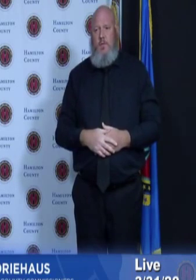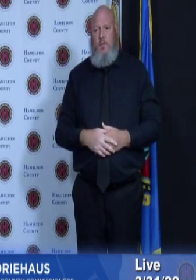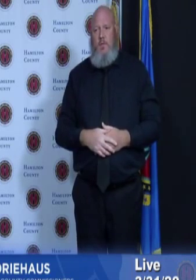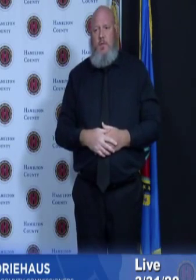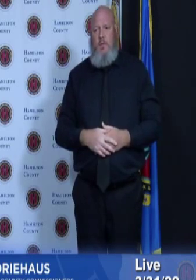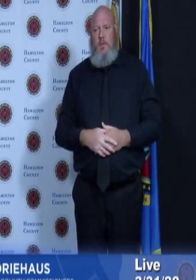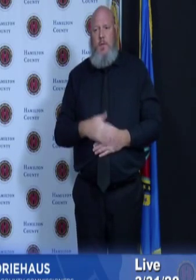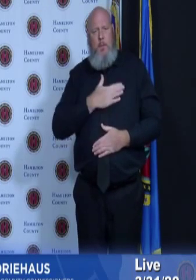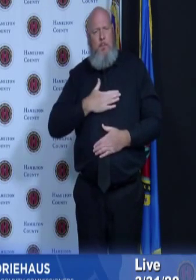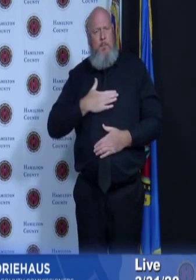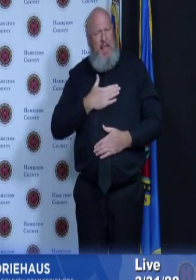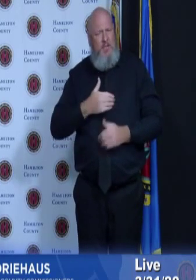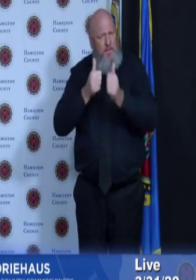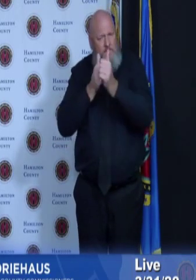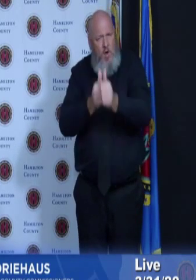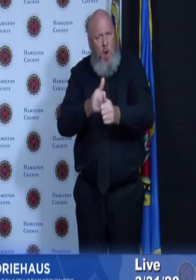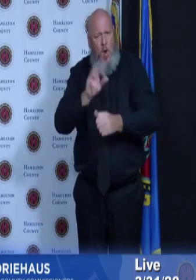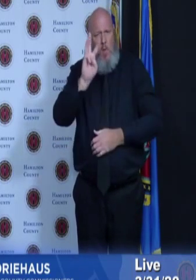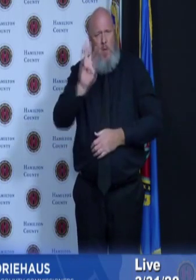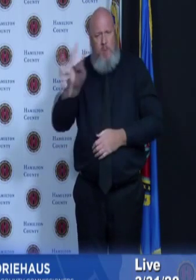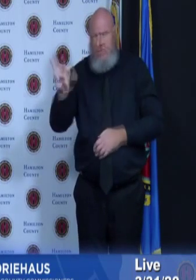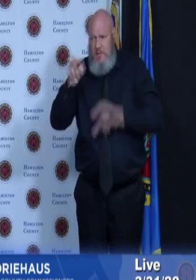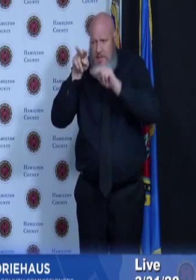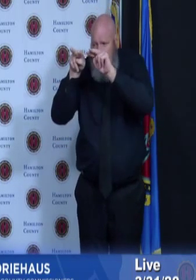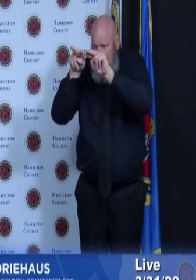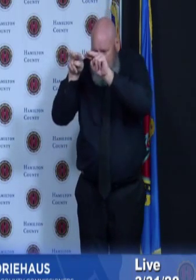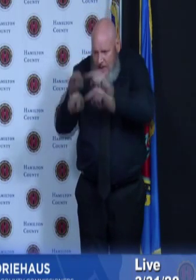all right very good thank you to the Board of Elections for providing that